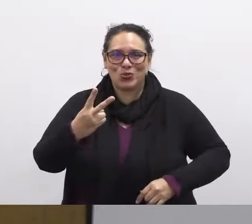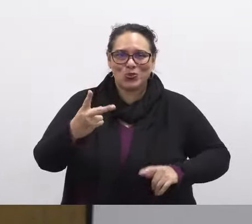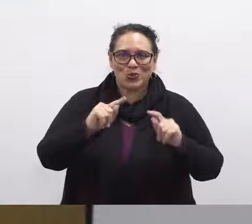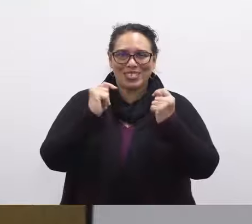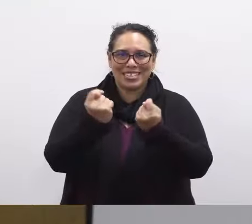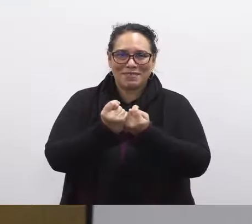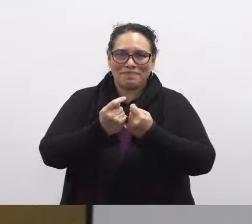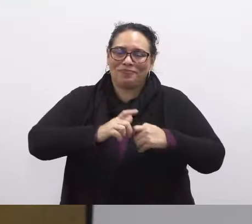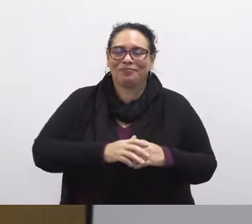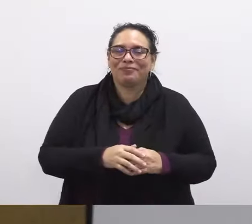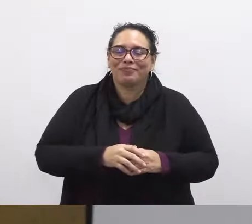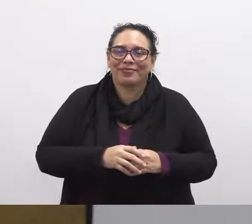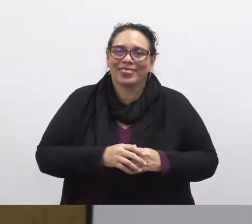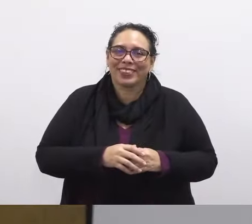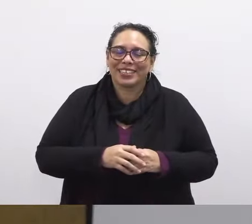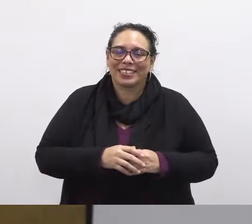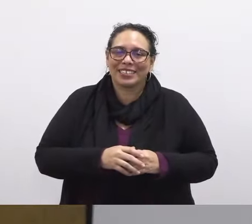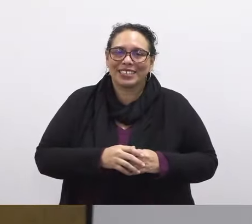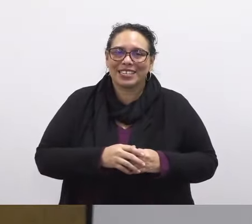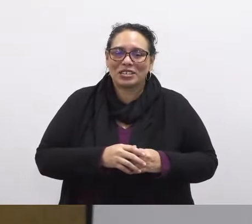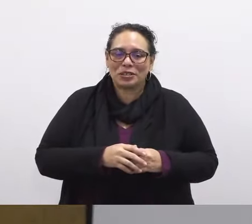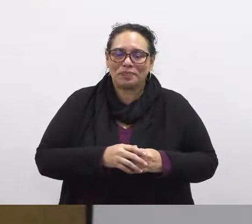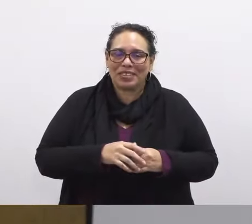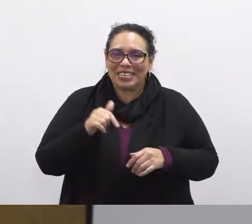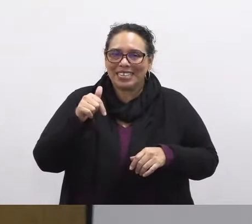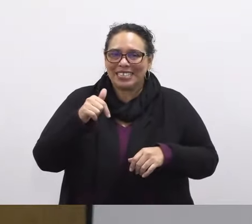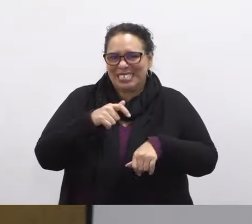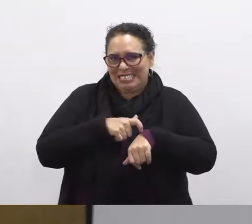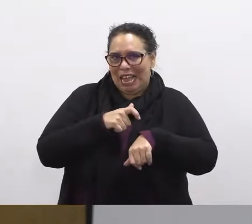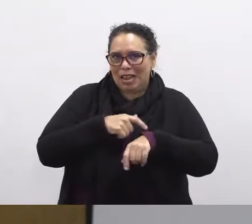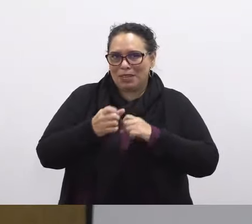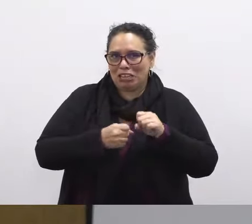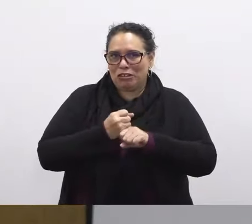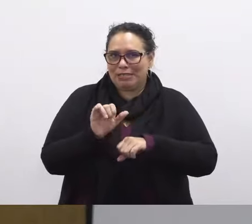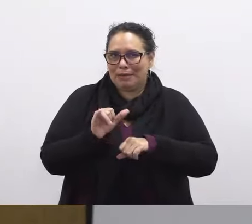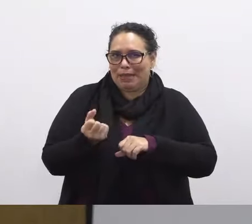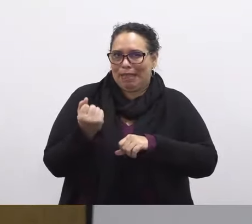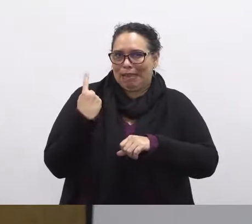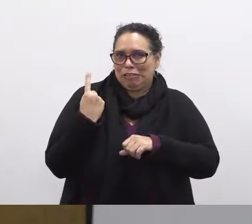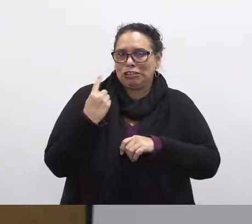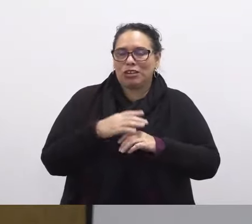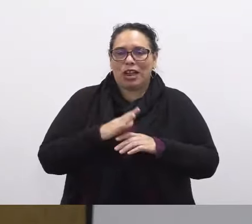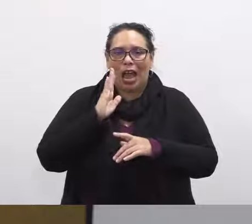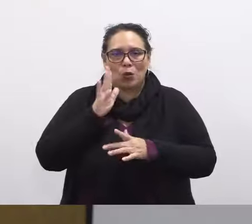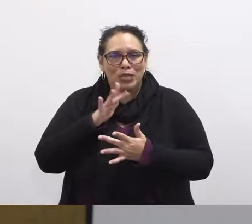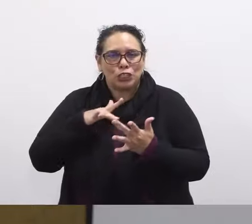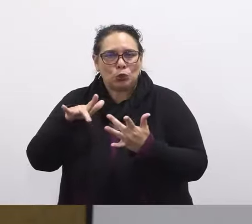And this time of year, like I did last year, I'll be doing my tours and this year,